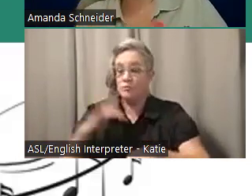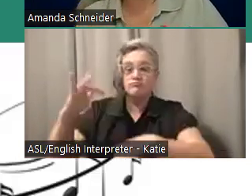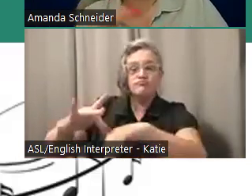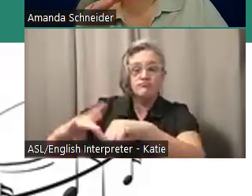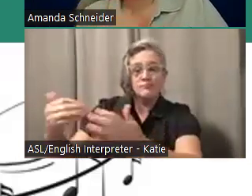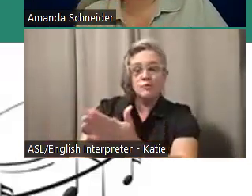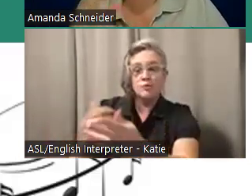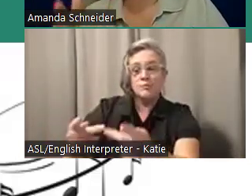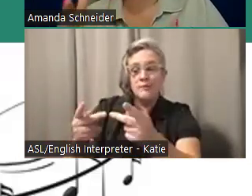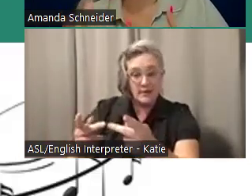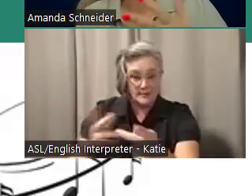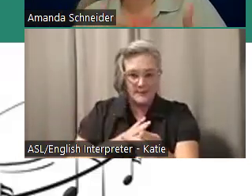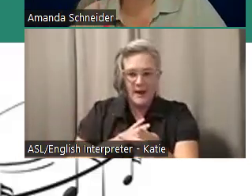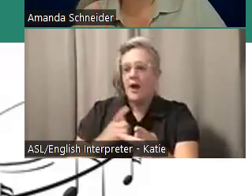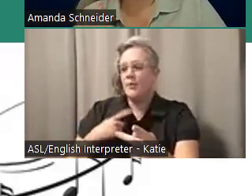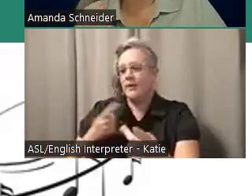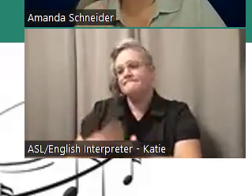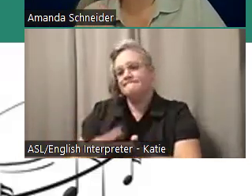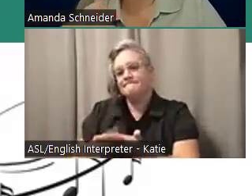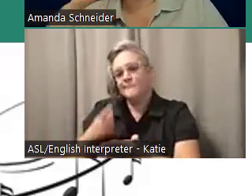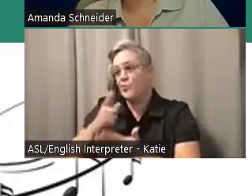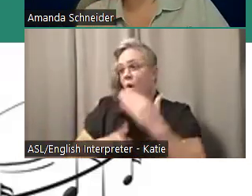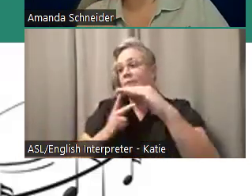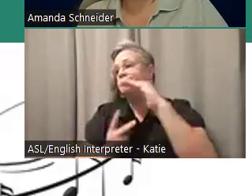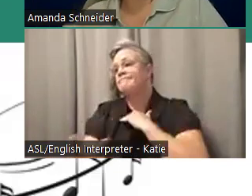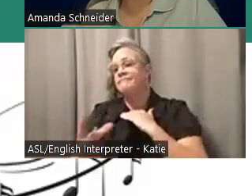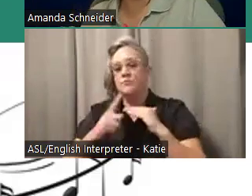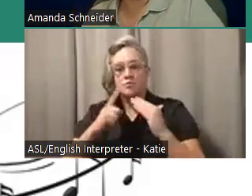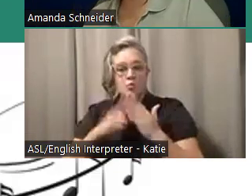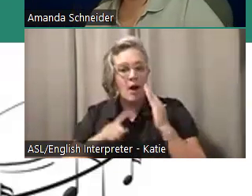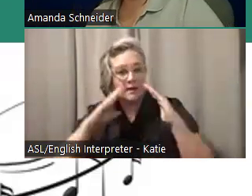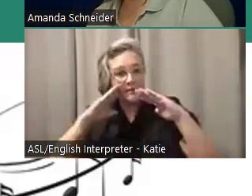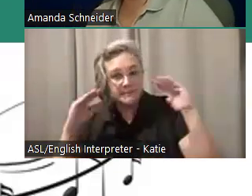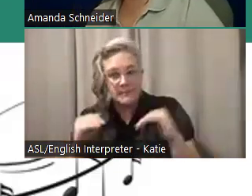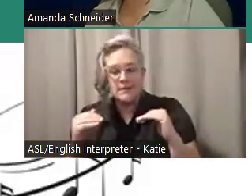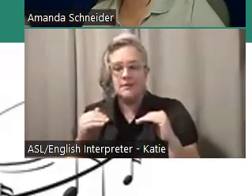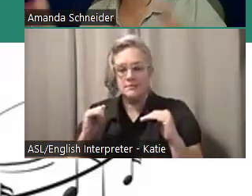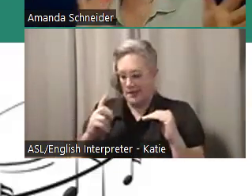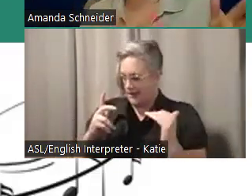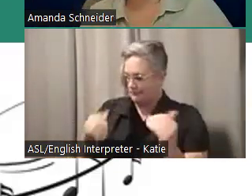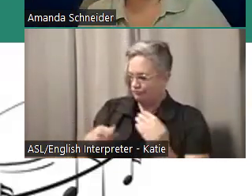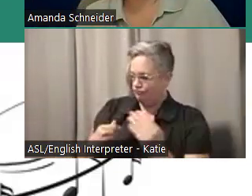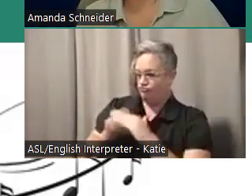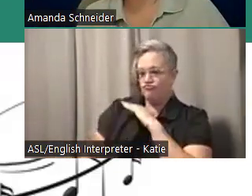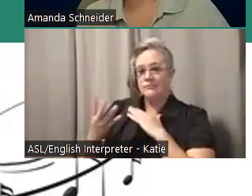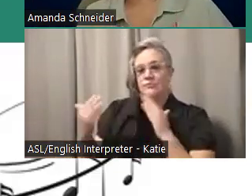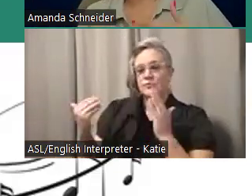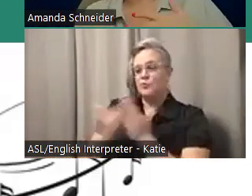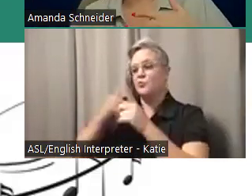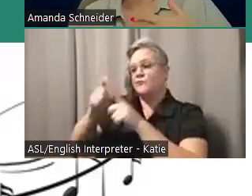talk about what you can expect, or what your child can expect. This is an opportunity to introduce new vocabulary before you get there.